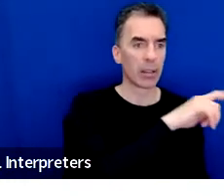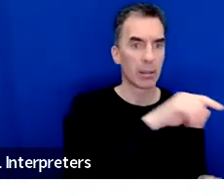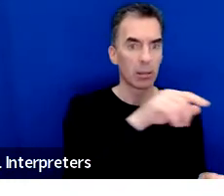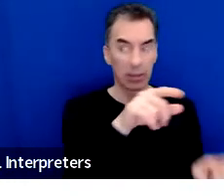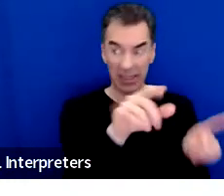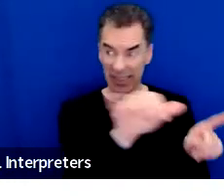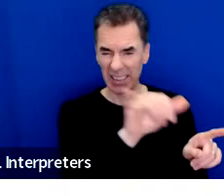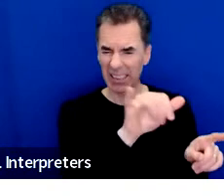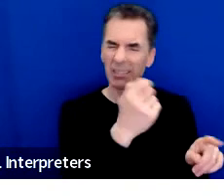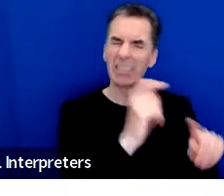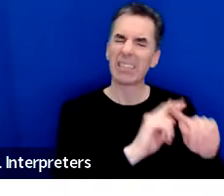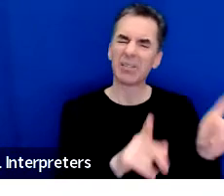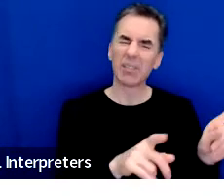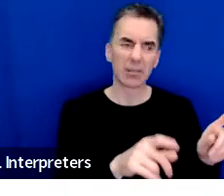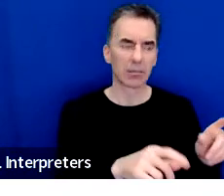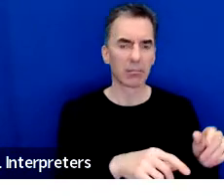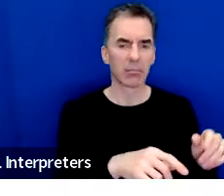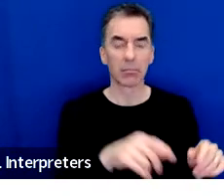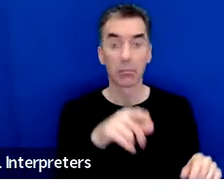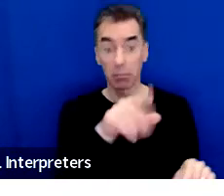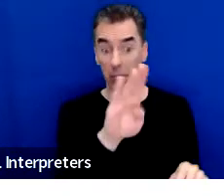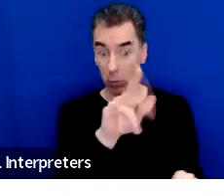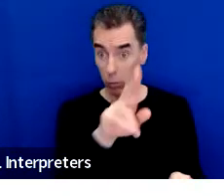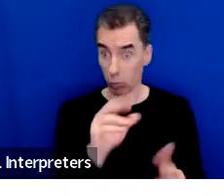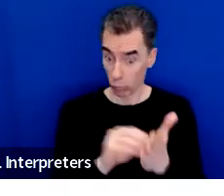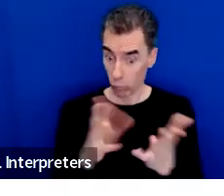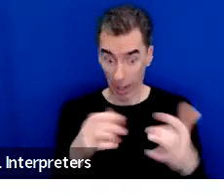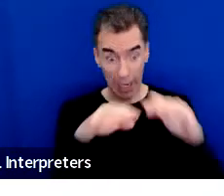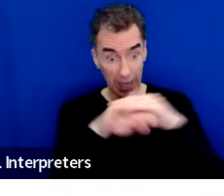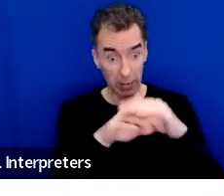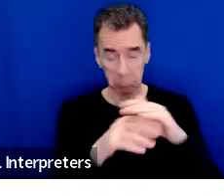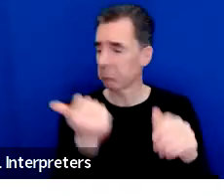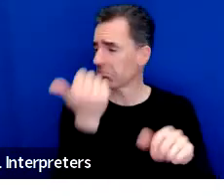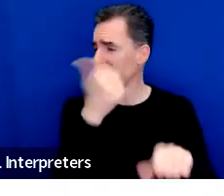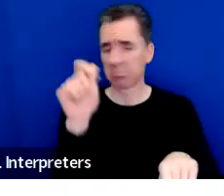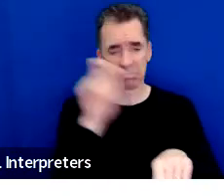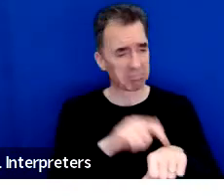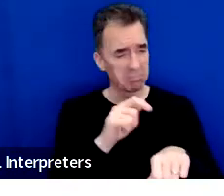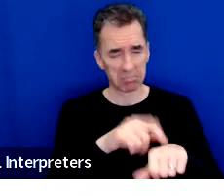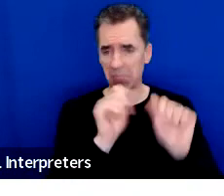Maybe you any student who wants to access any book can at any time basically.